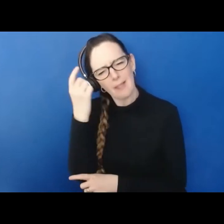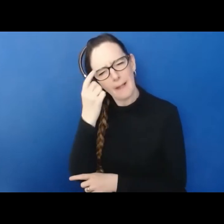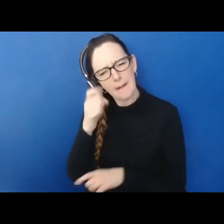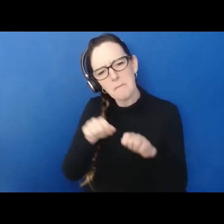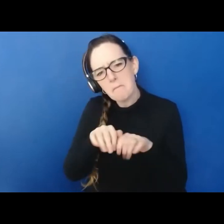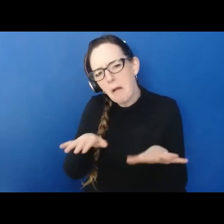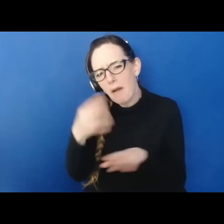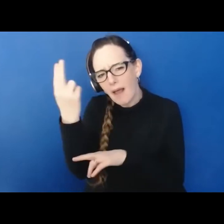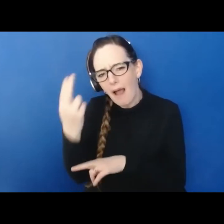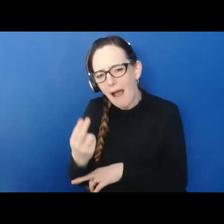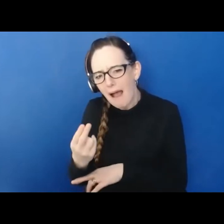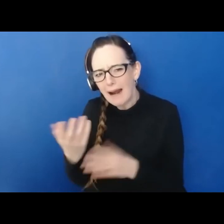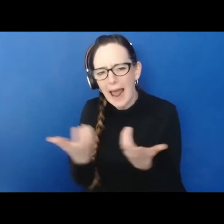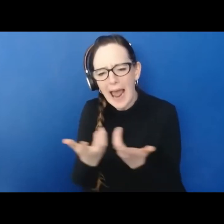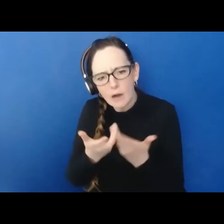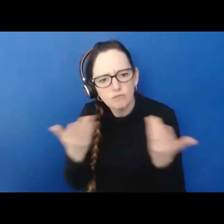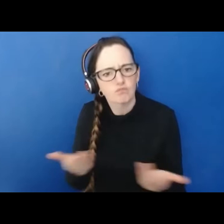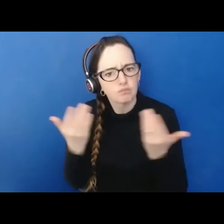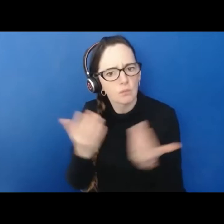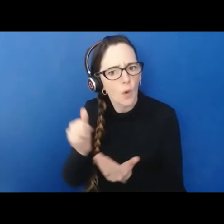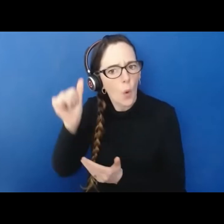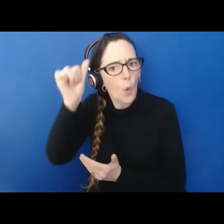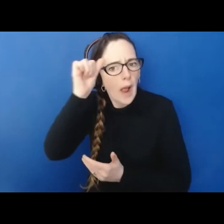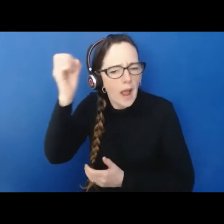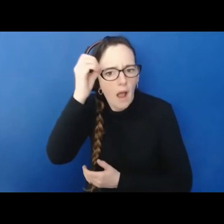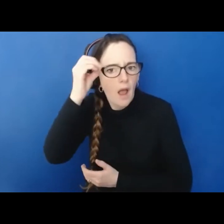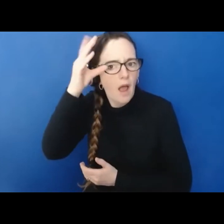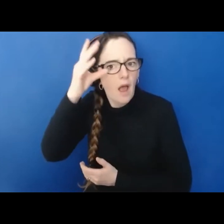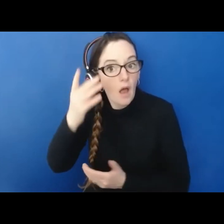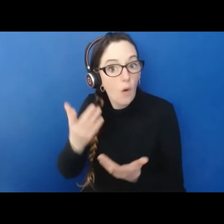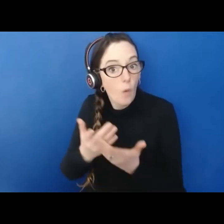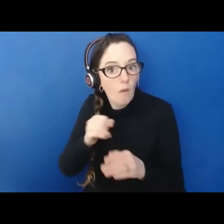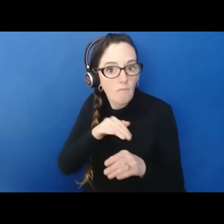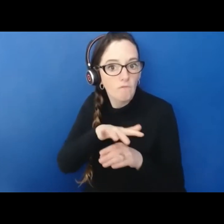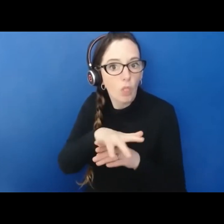in raising awareness and affecting change on issues around diversity, community cohesion